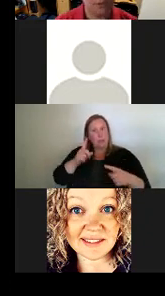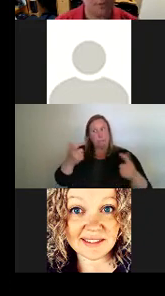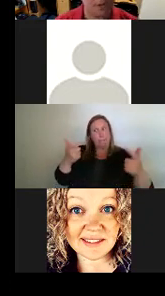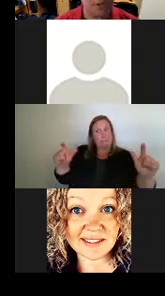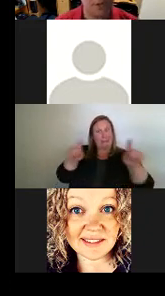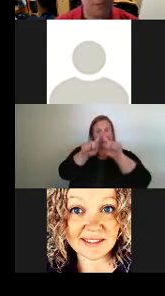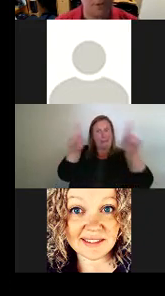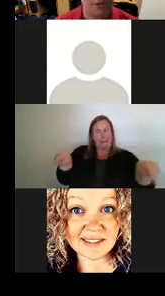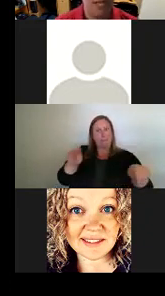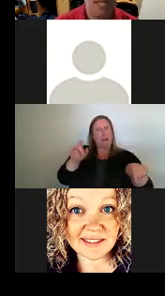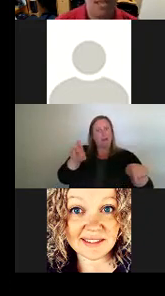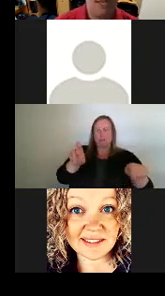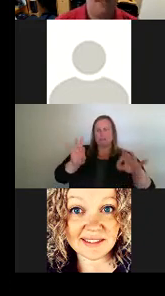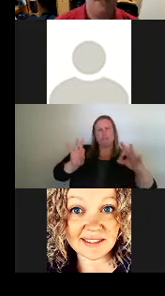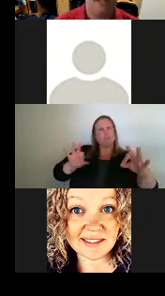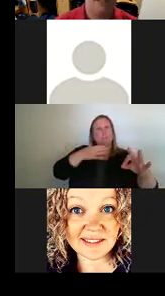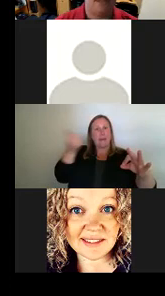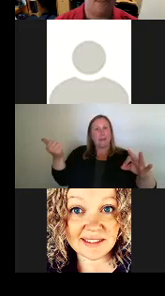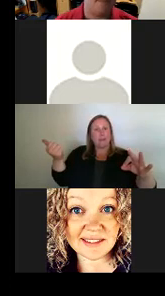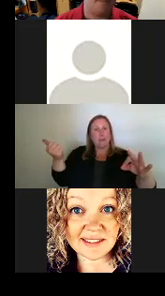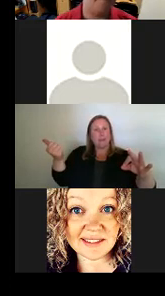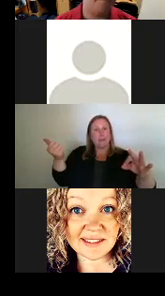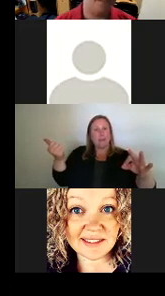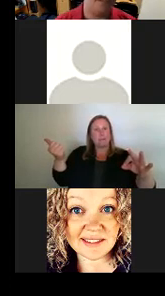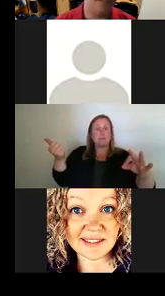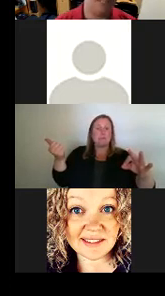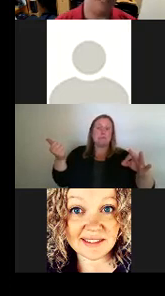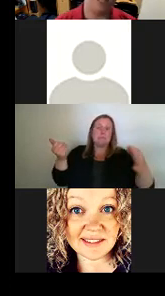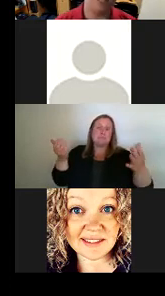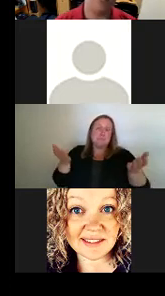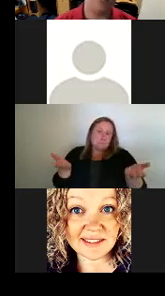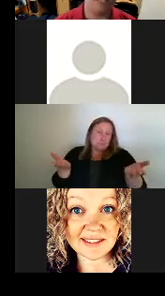THE MONITOR THE BETTER, AND THAT MAY -- THAT'S NOT NECESSARILY THE CASE.